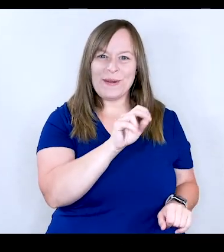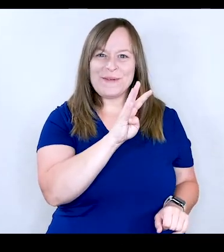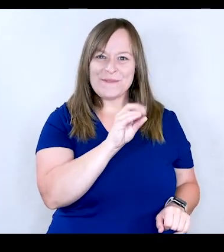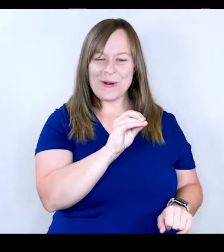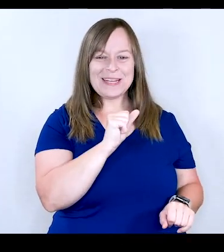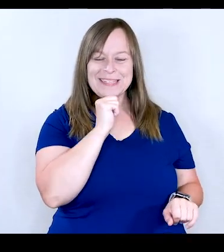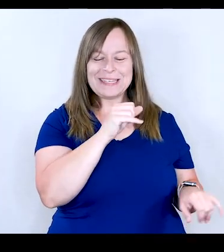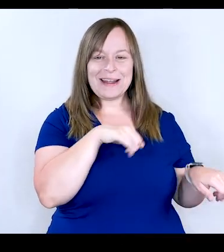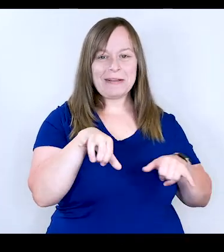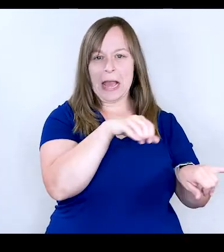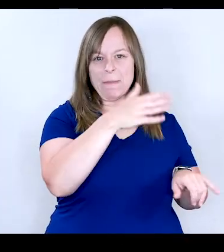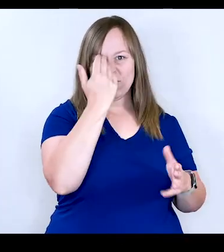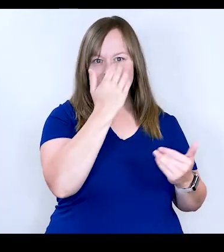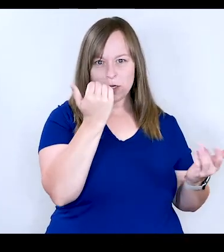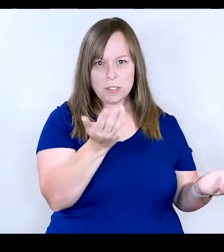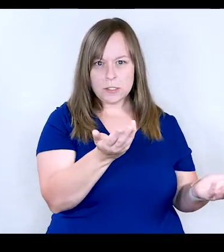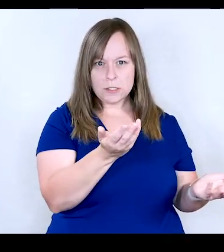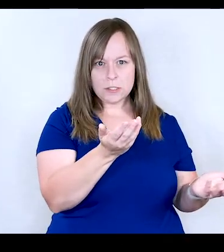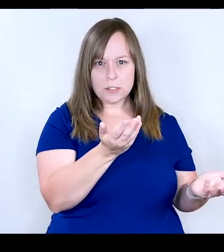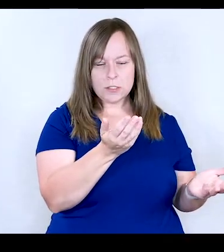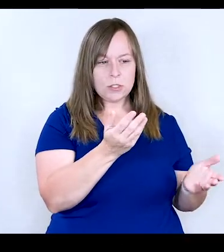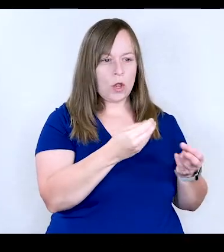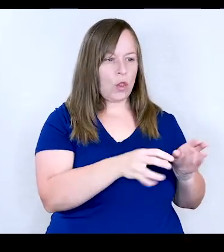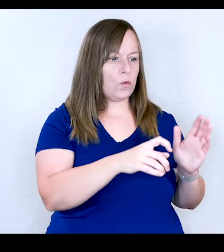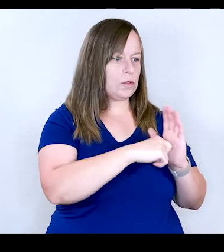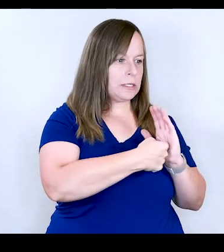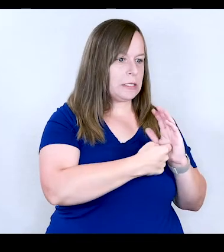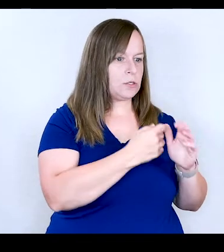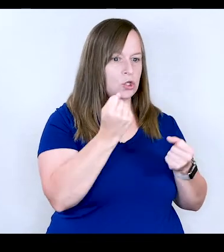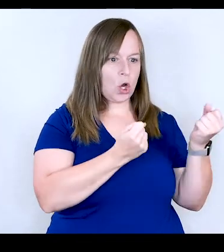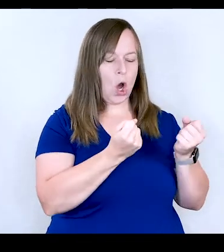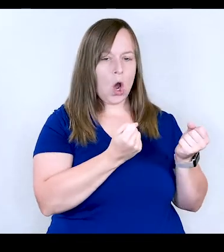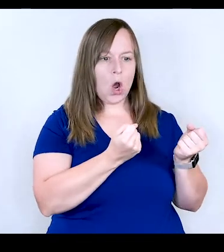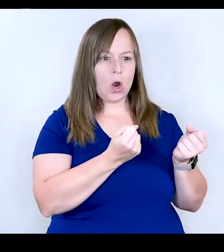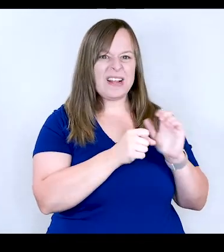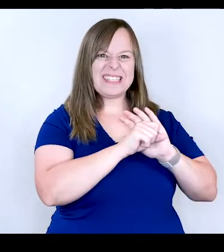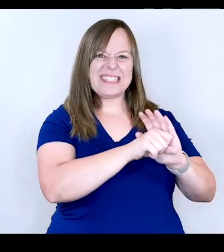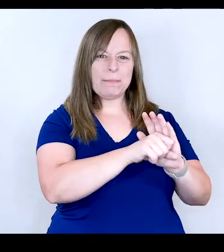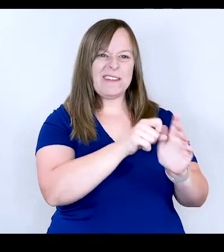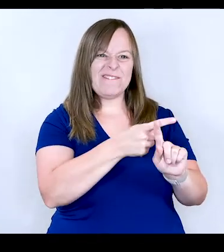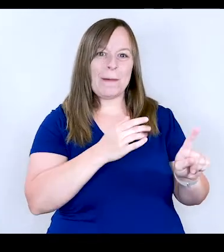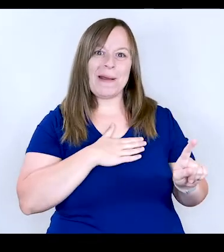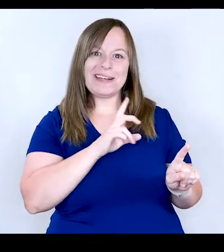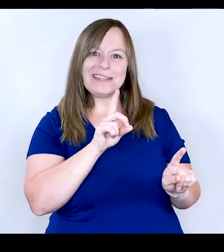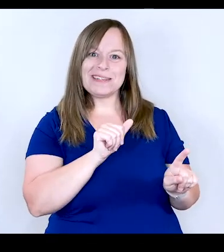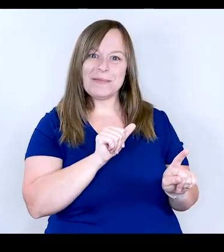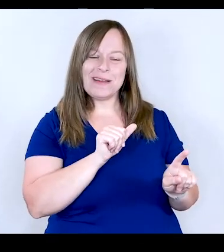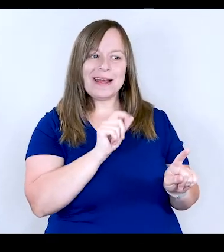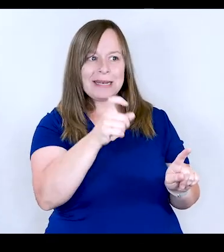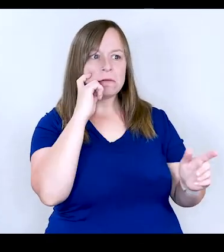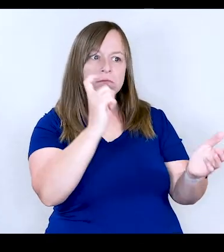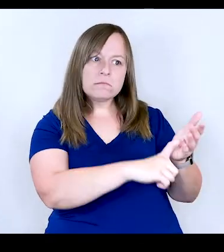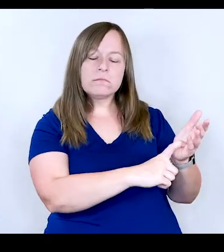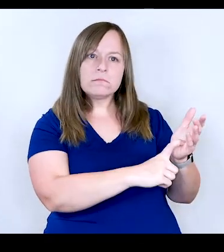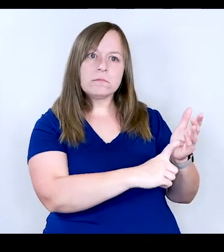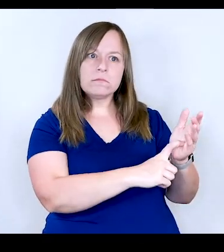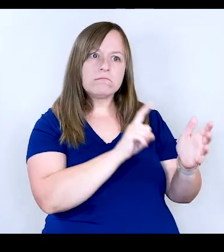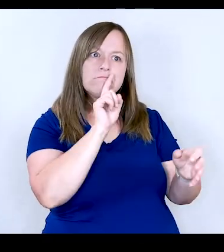doesn't have talents forgetfulness of losing their keys or car are a symptom of a disability, which needs to be recognized.